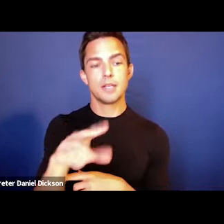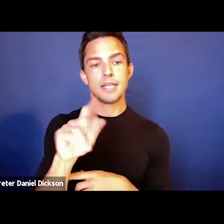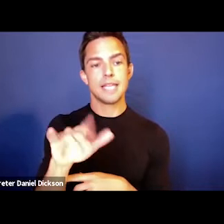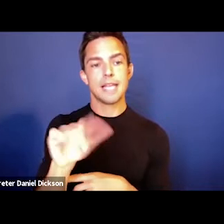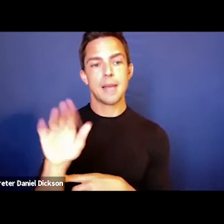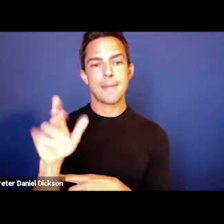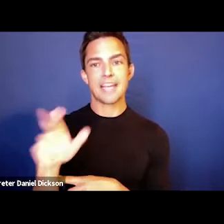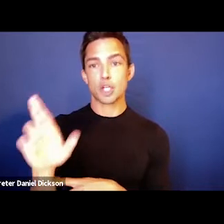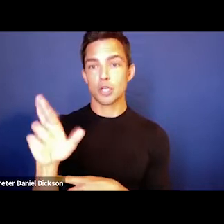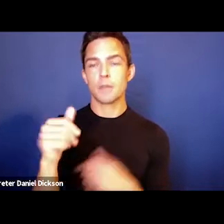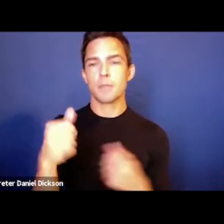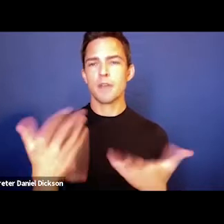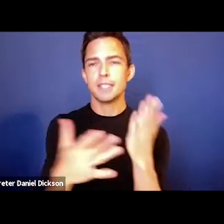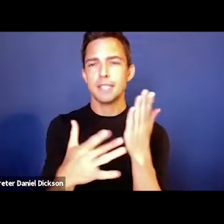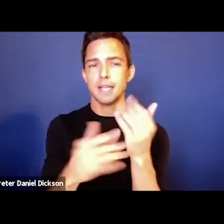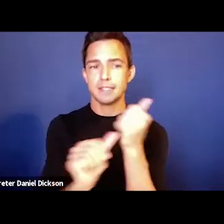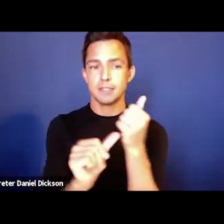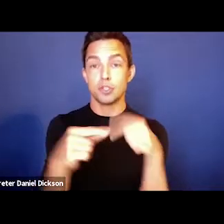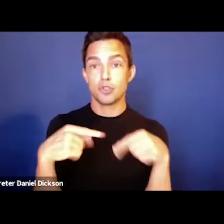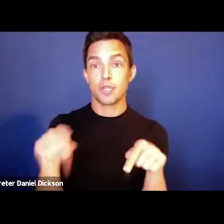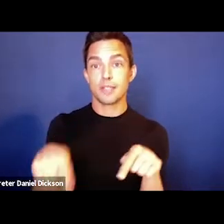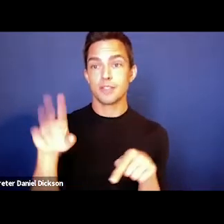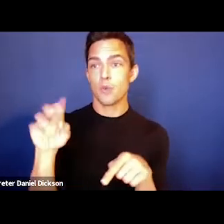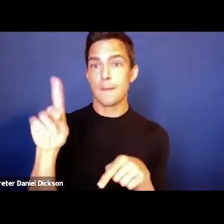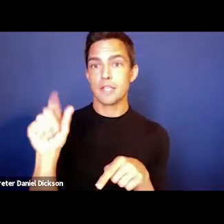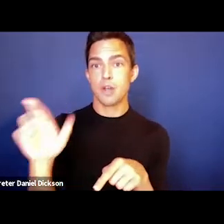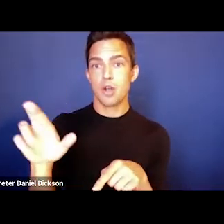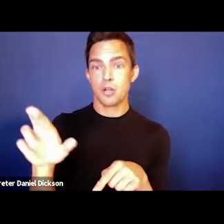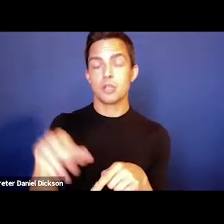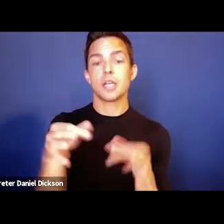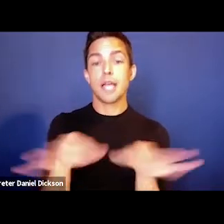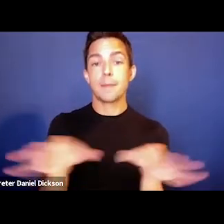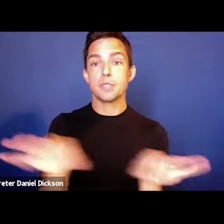will be providing technical assistance during the webinar. Closed captioning and ASL interpreting